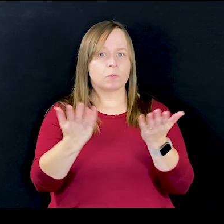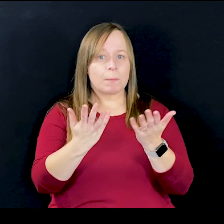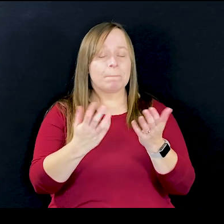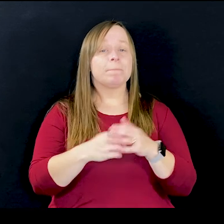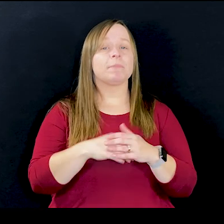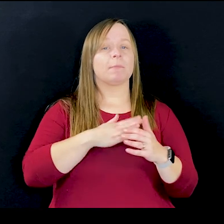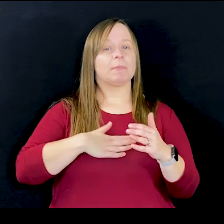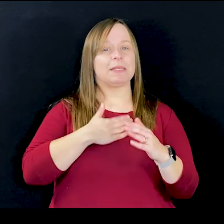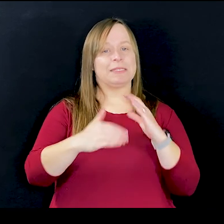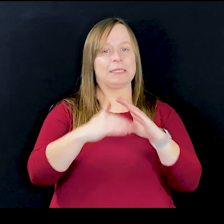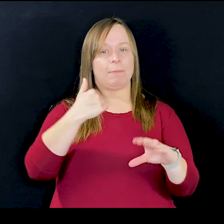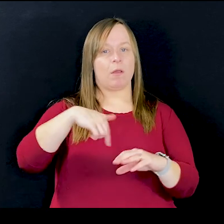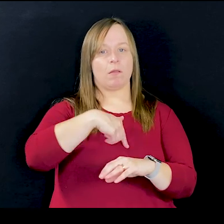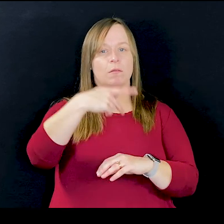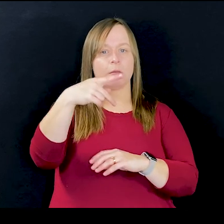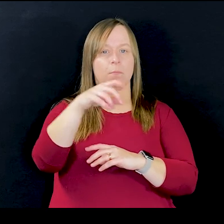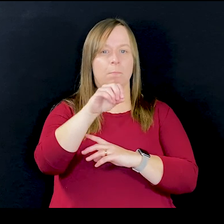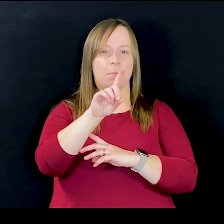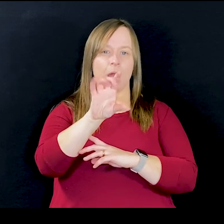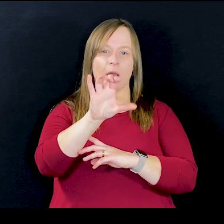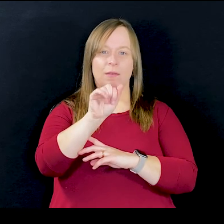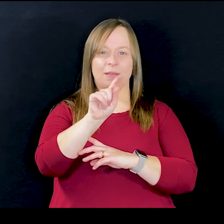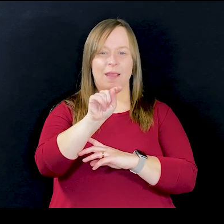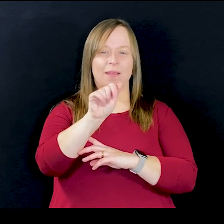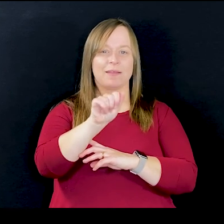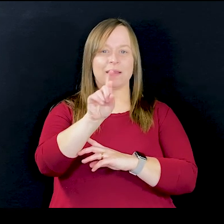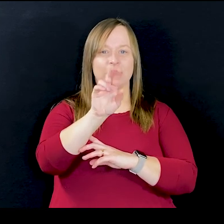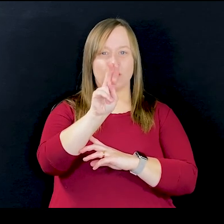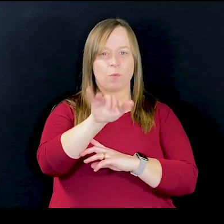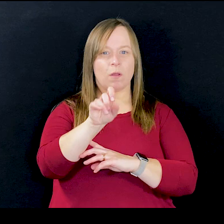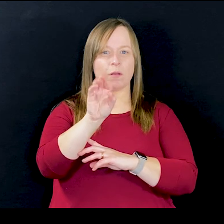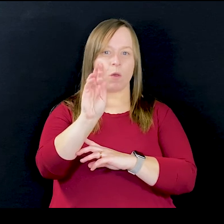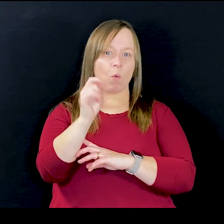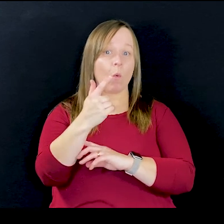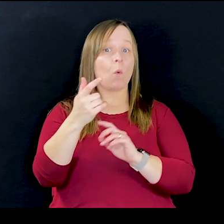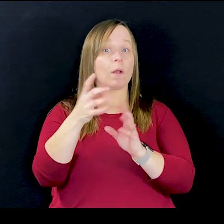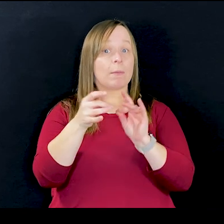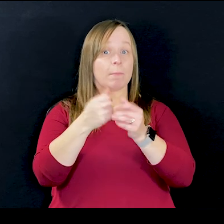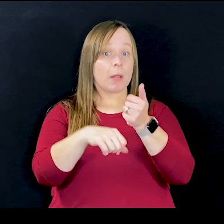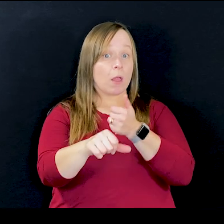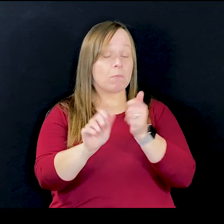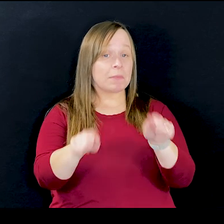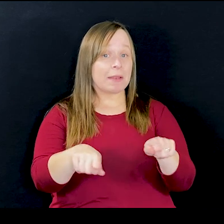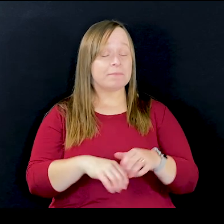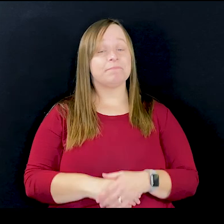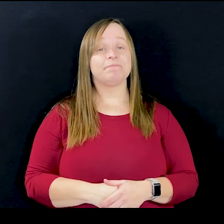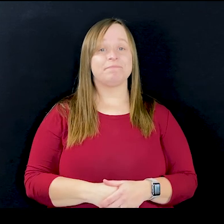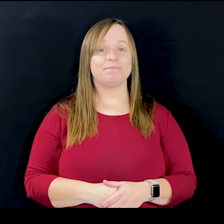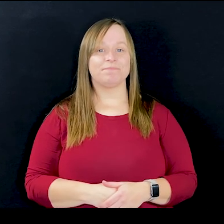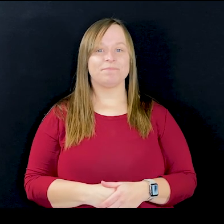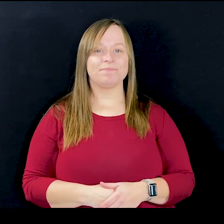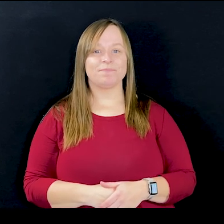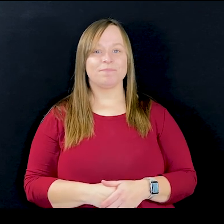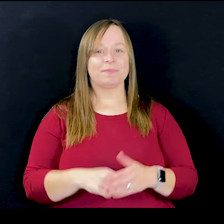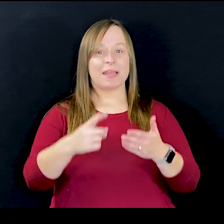us to discuss, please email podcast@drny.org or comment below.